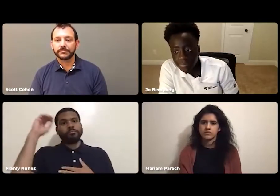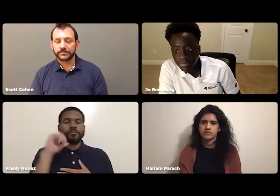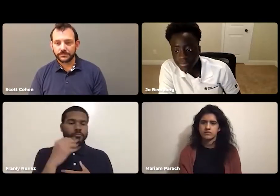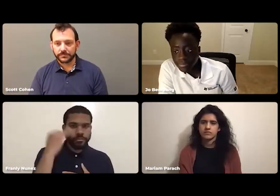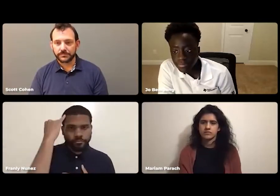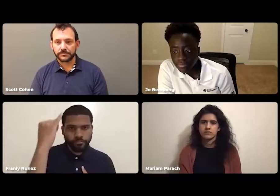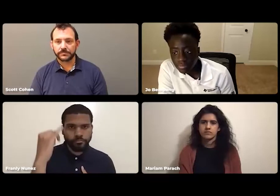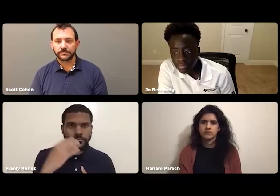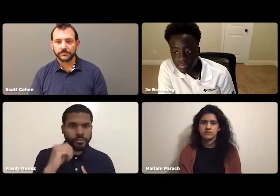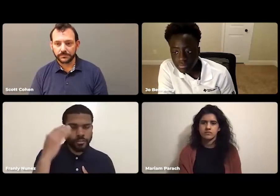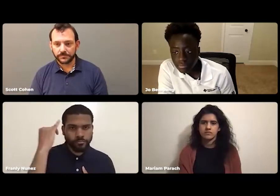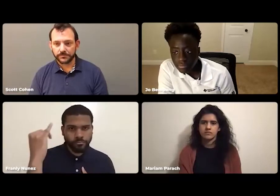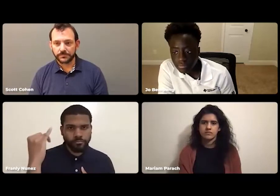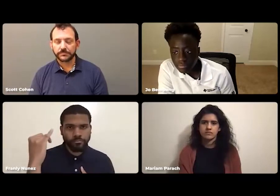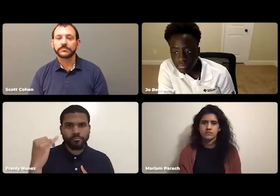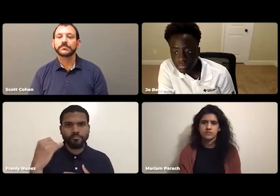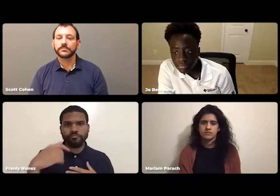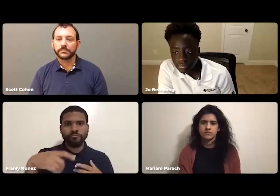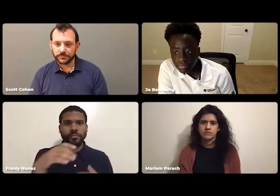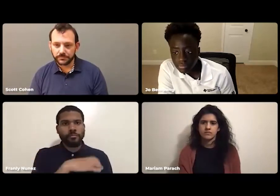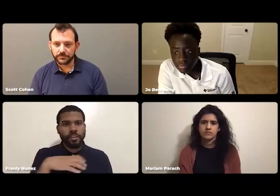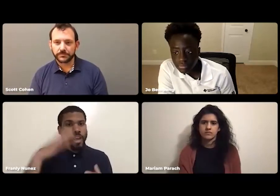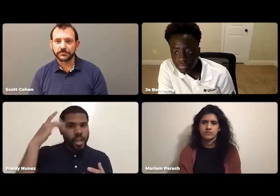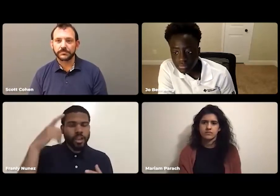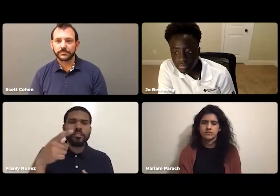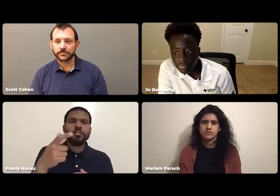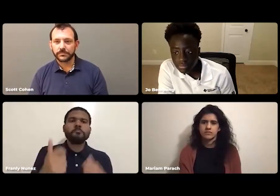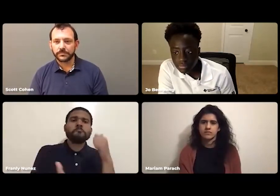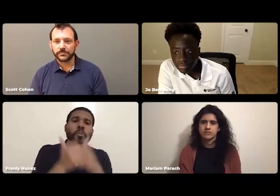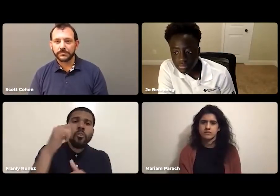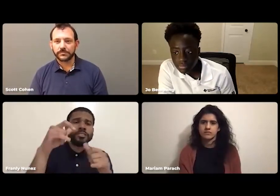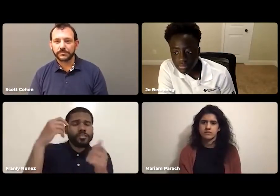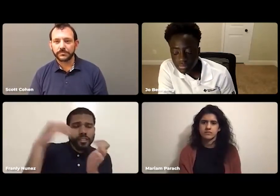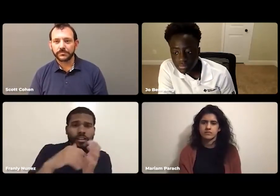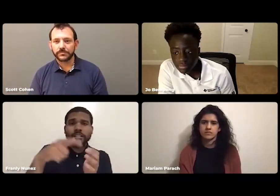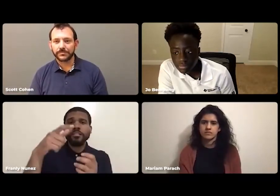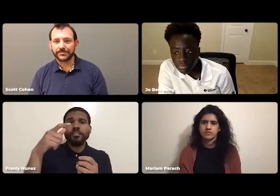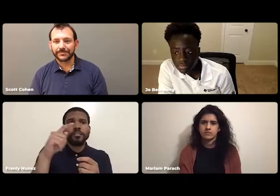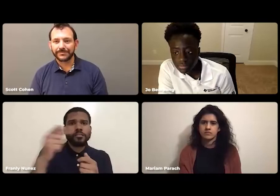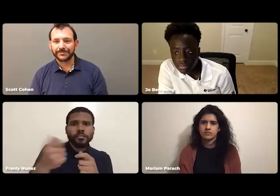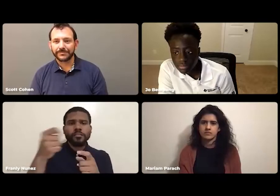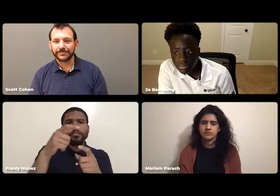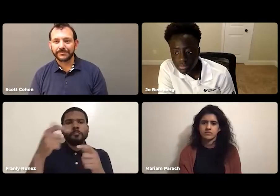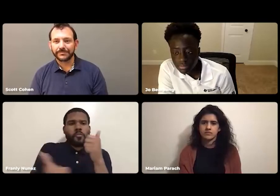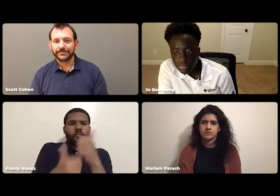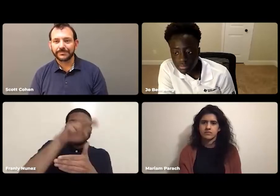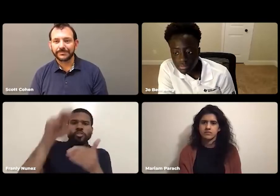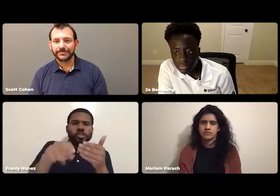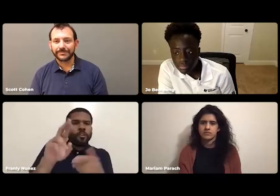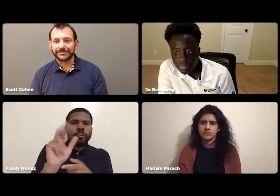Again, this is just my opinion, my thoughts.